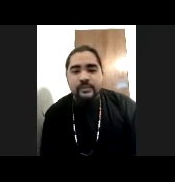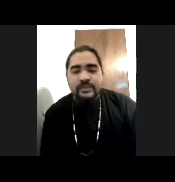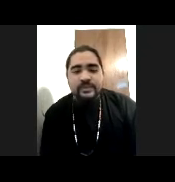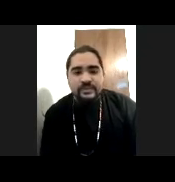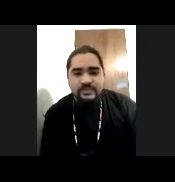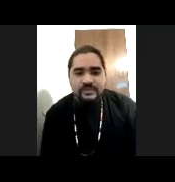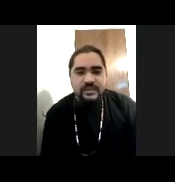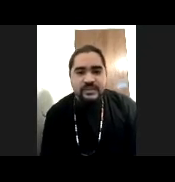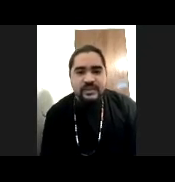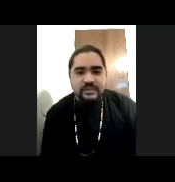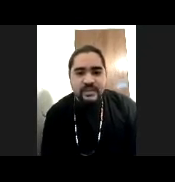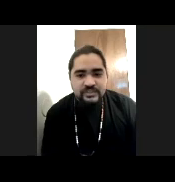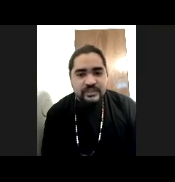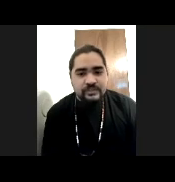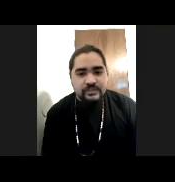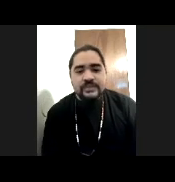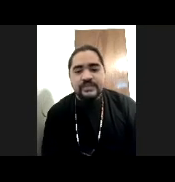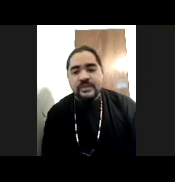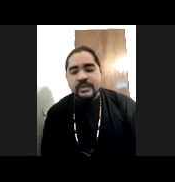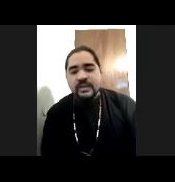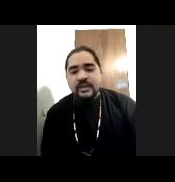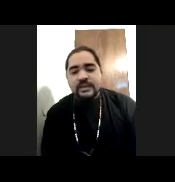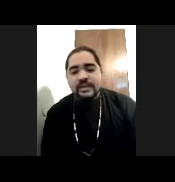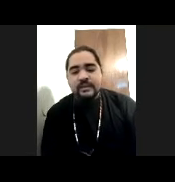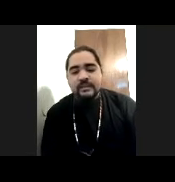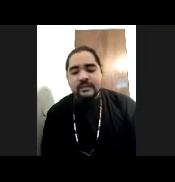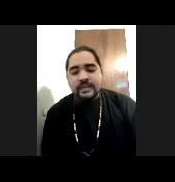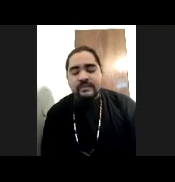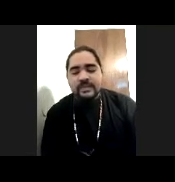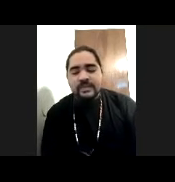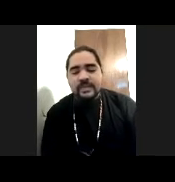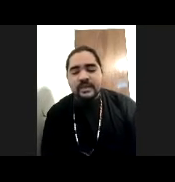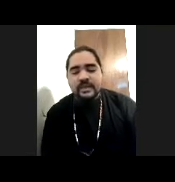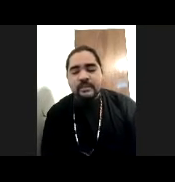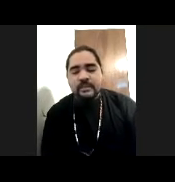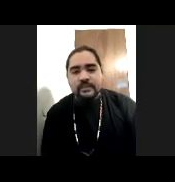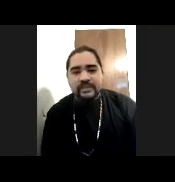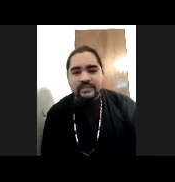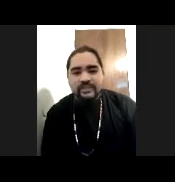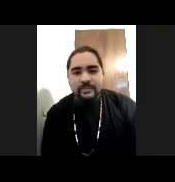the Associated likes ASG, of course, and definitely like build a relationship